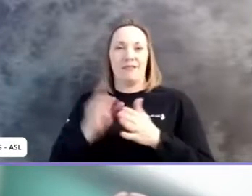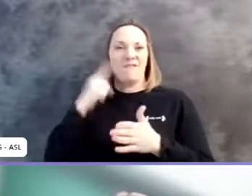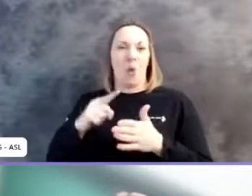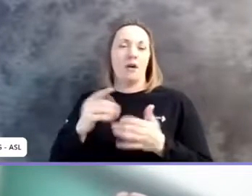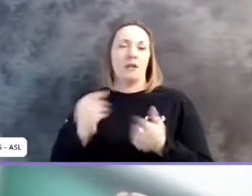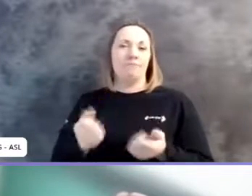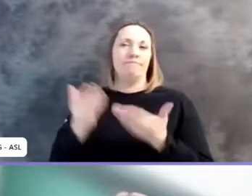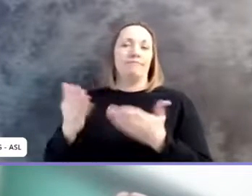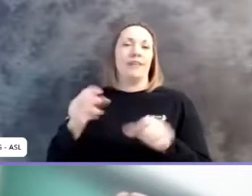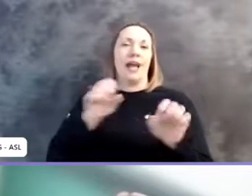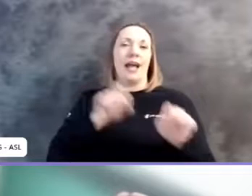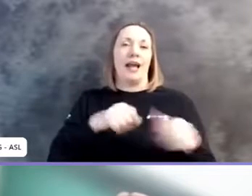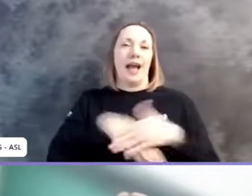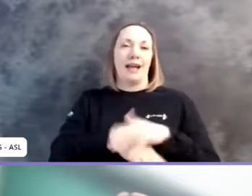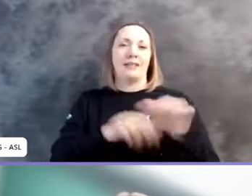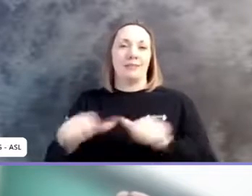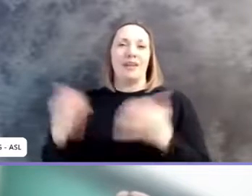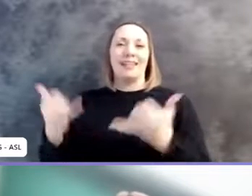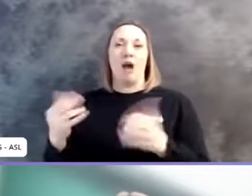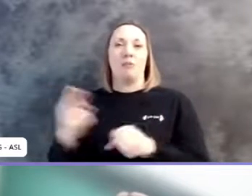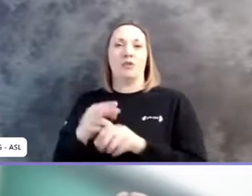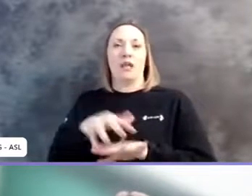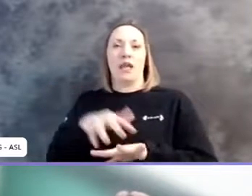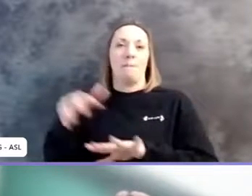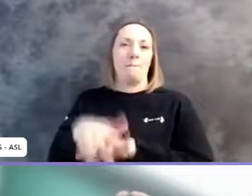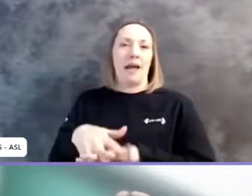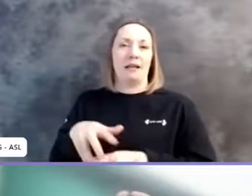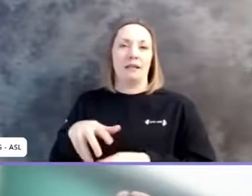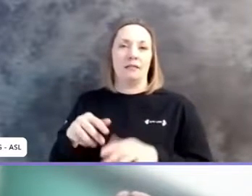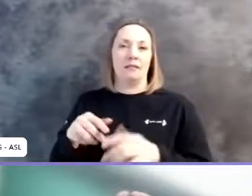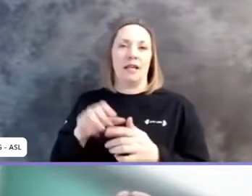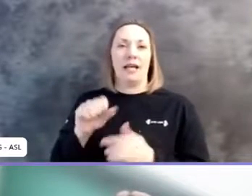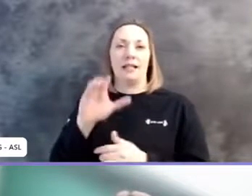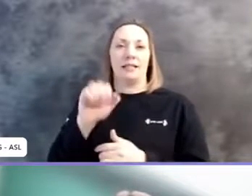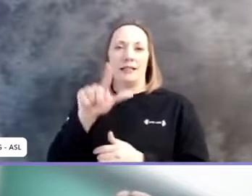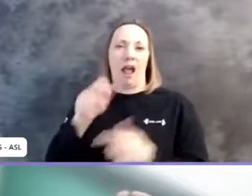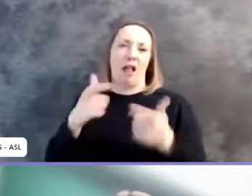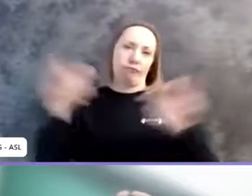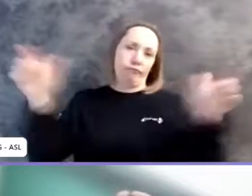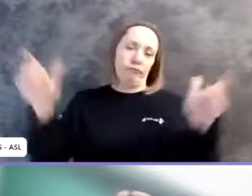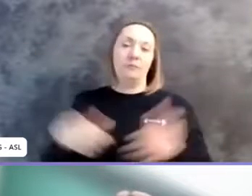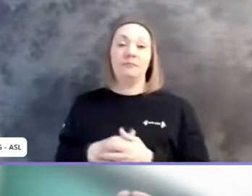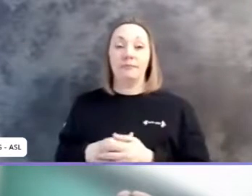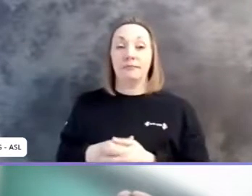mentoring, advocating, presenting, everything that was needed to build an appetite for now moving